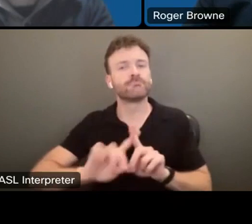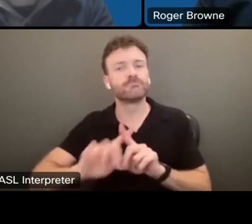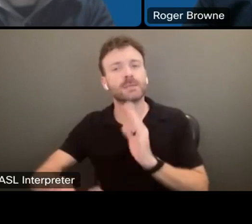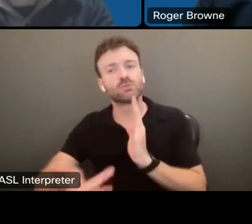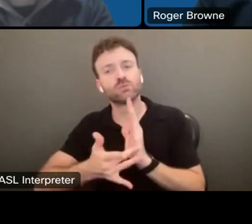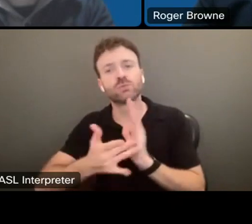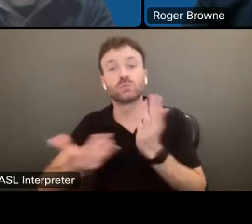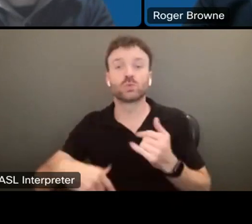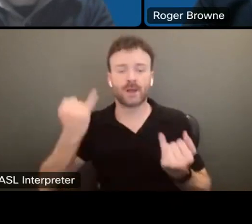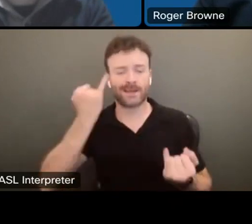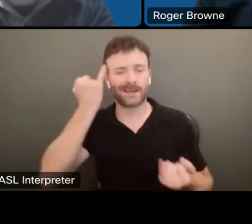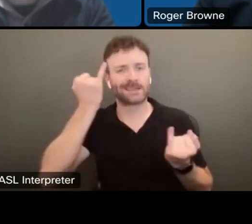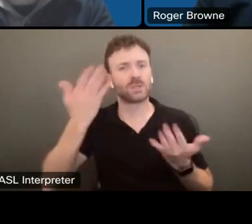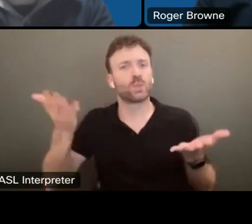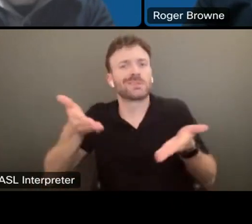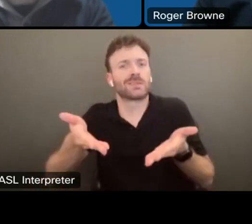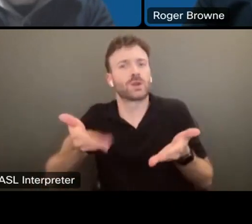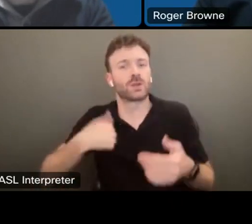out there that we can leverage.